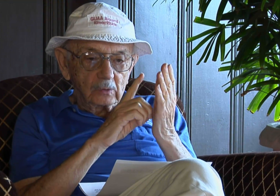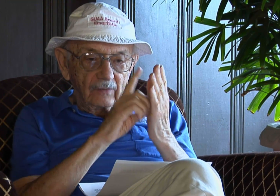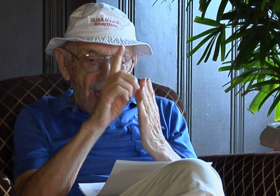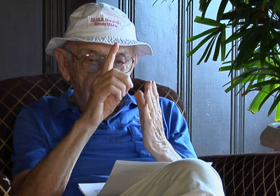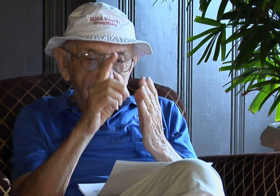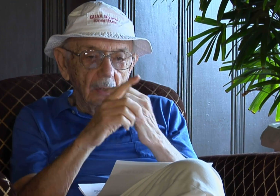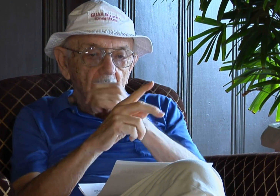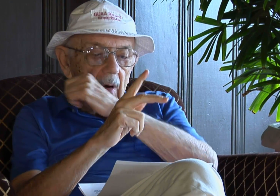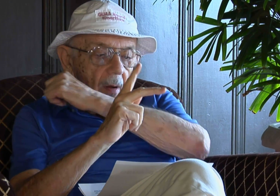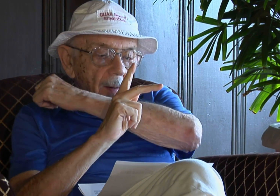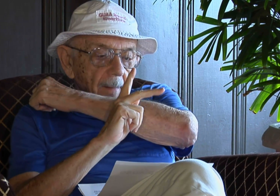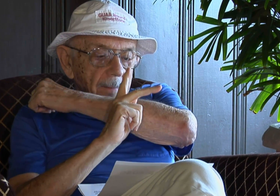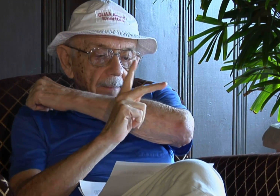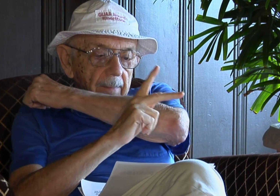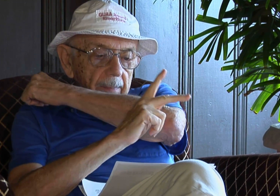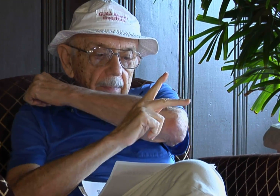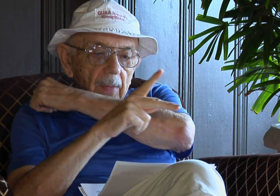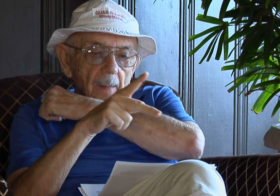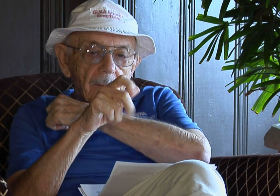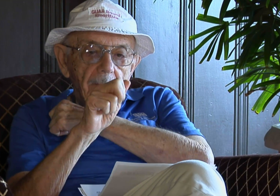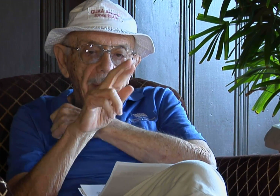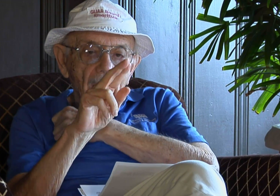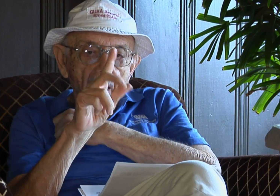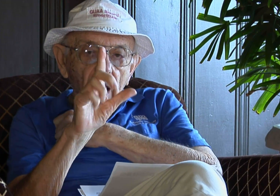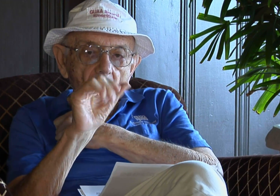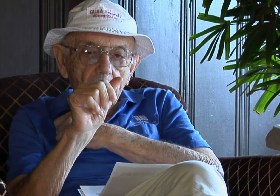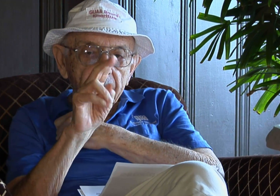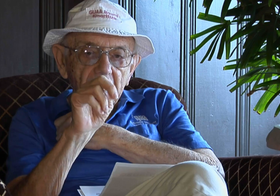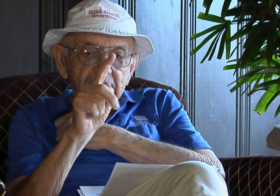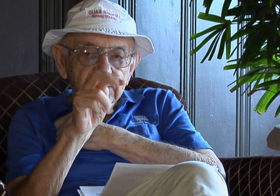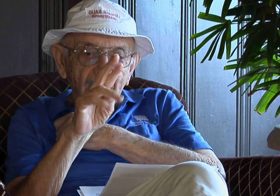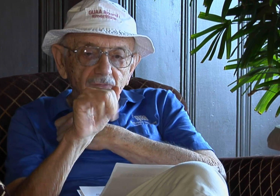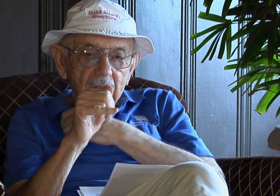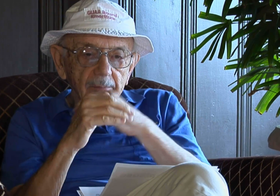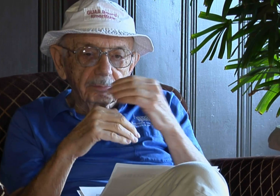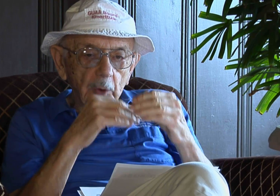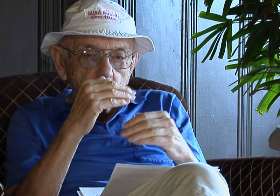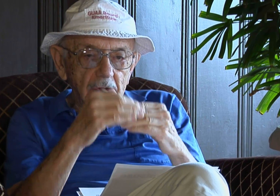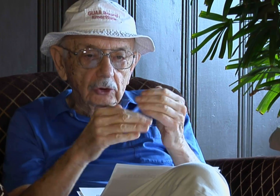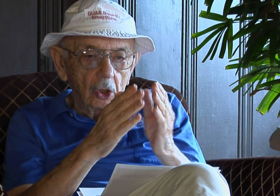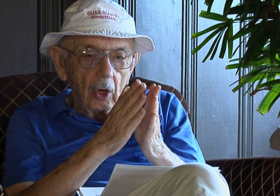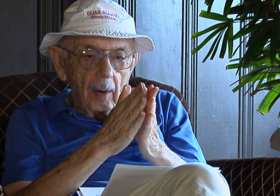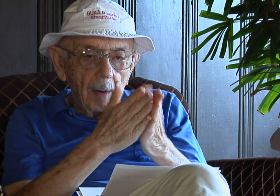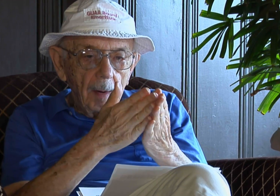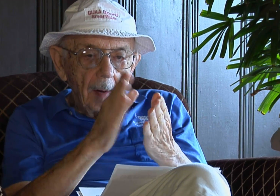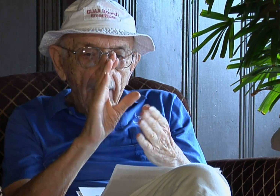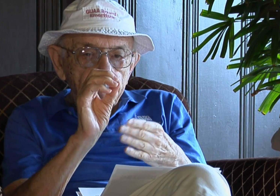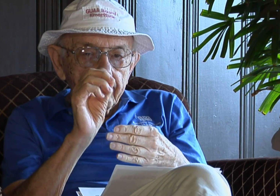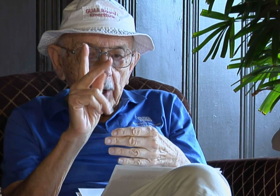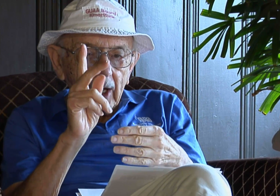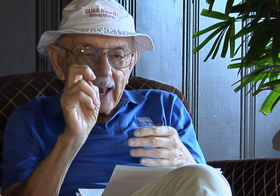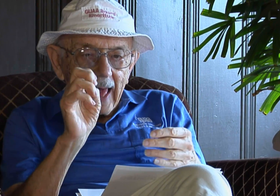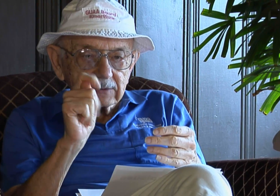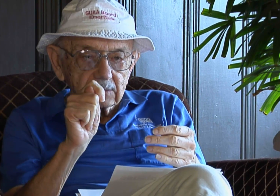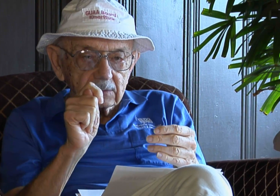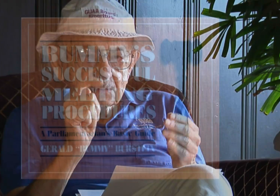a parliamentarian process booklet.